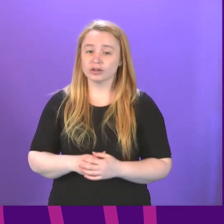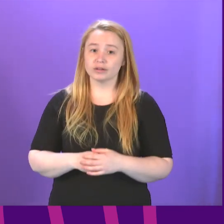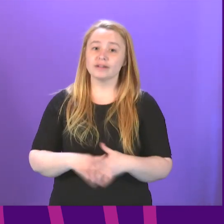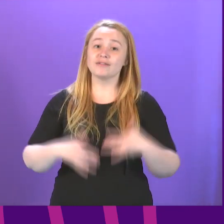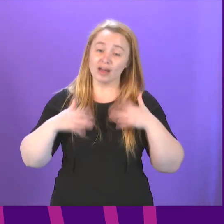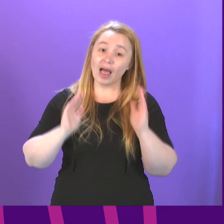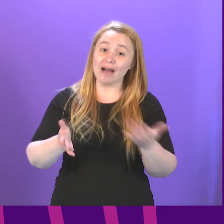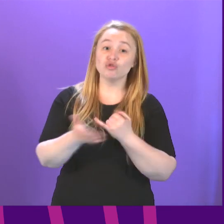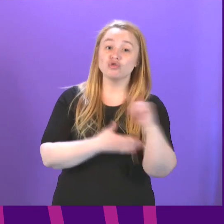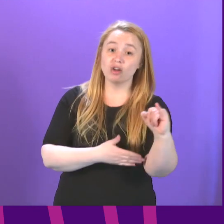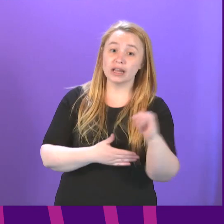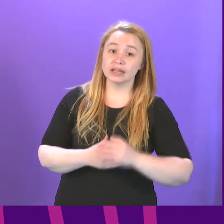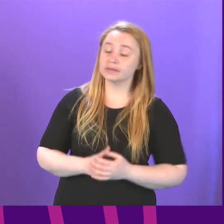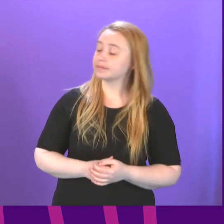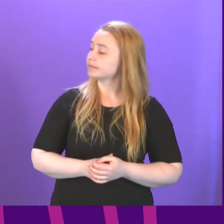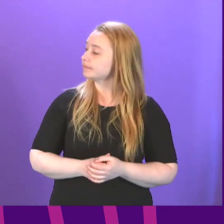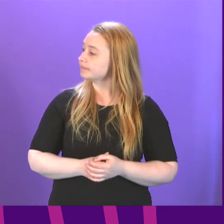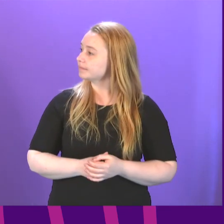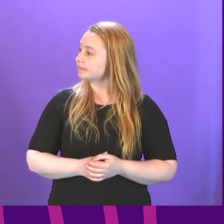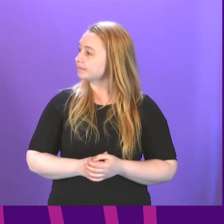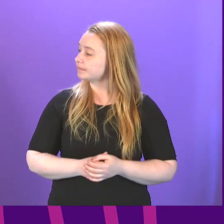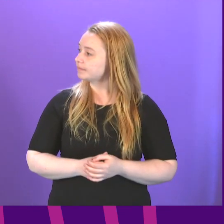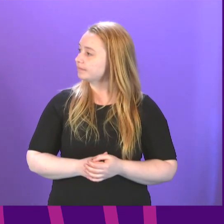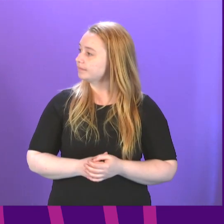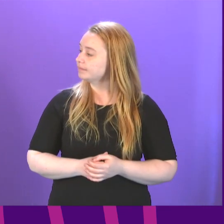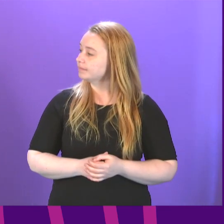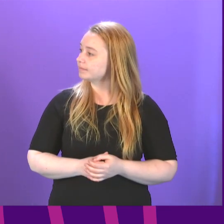Richard Lochhead: As I explained to Iain Gray, I spoke to Colleges